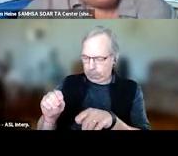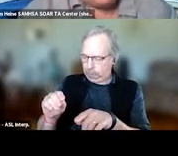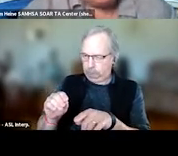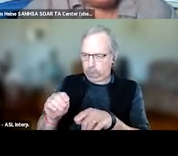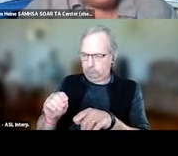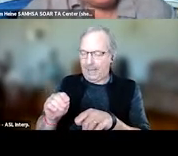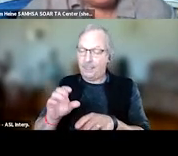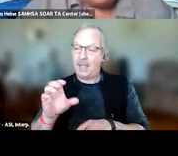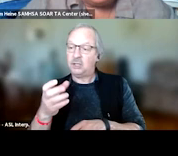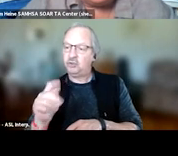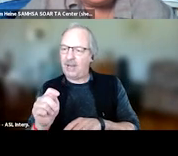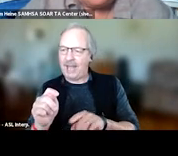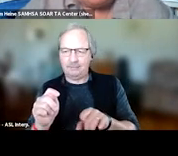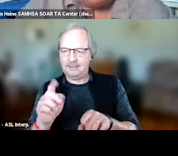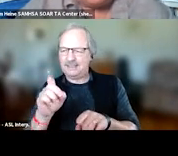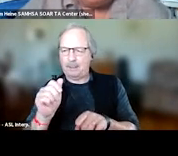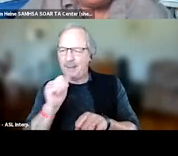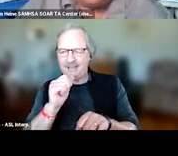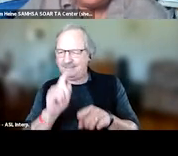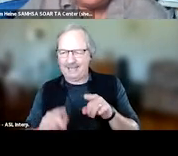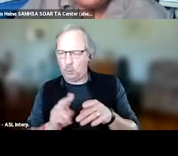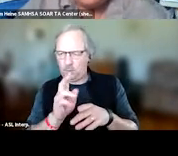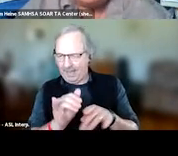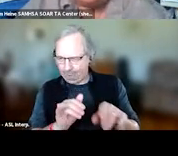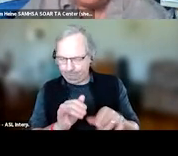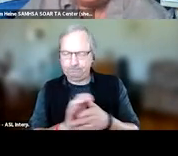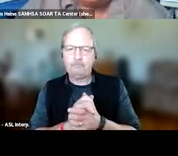At the end of the presentation, there'll be an evaluation and your browser